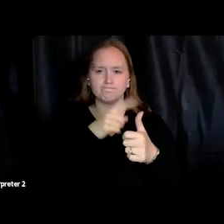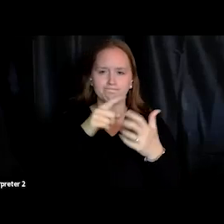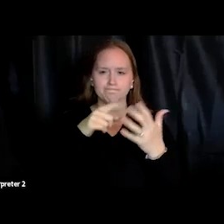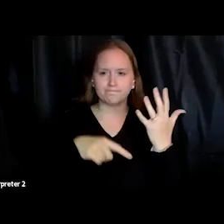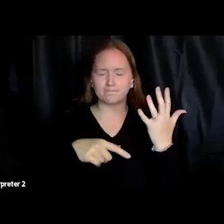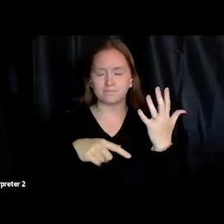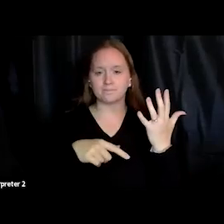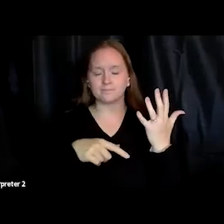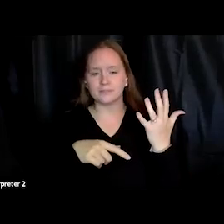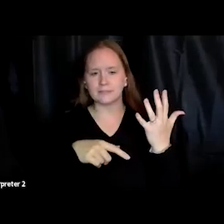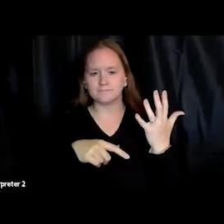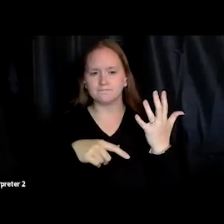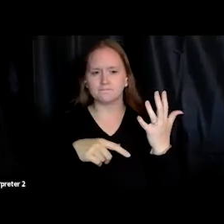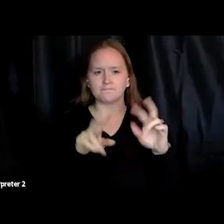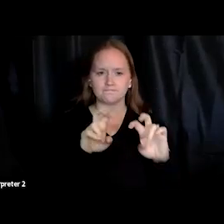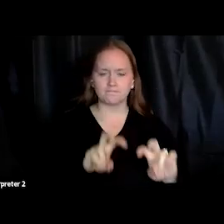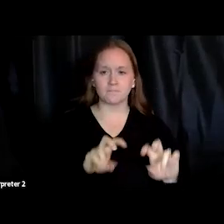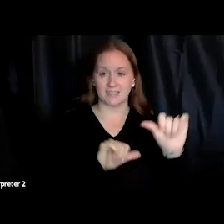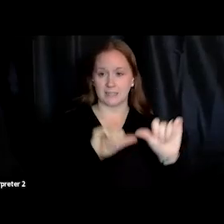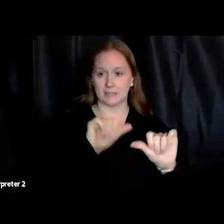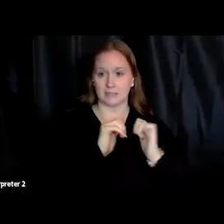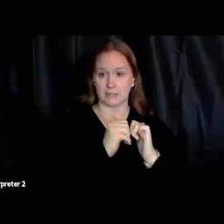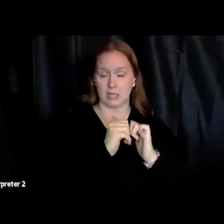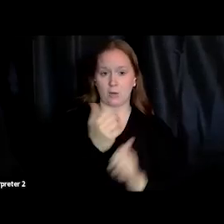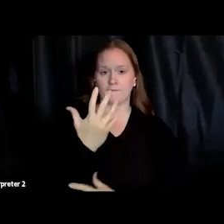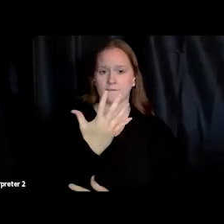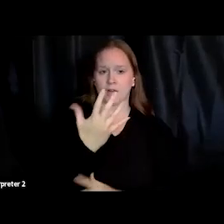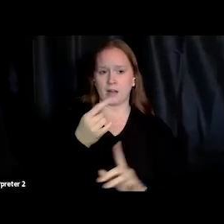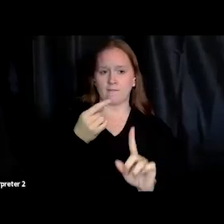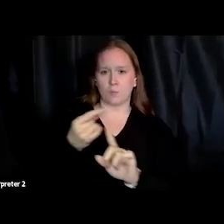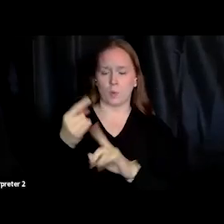It's assessed on a five-point scale starting with none or no functional impairment